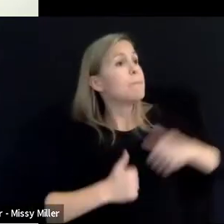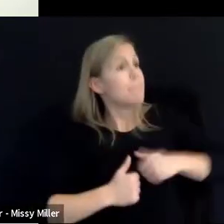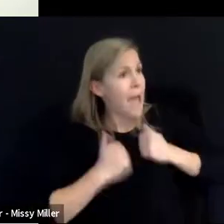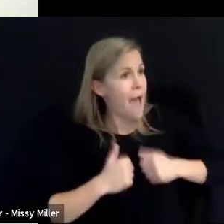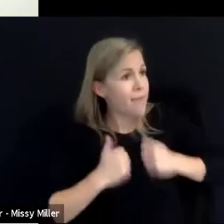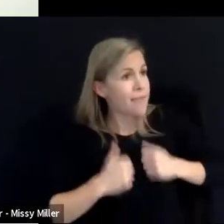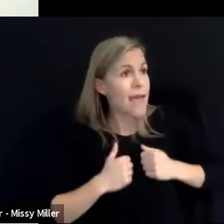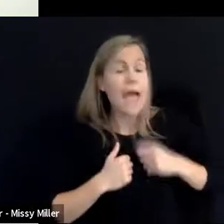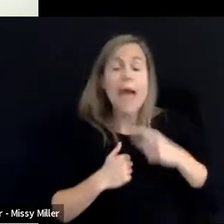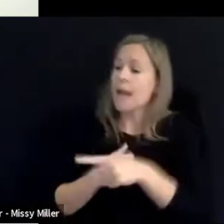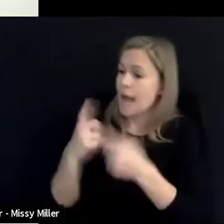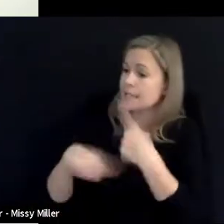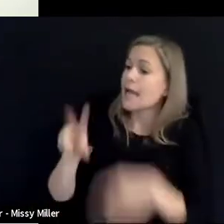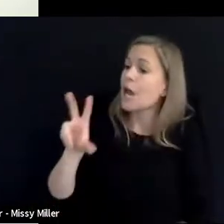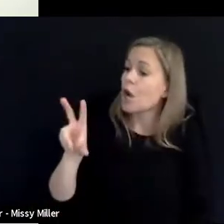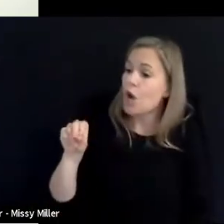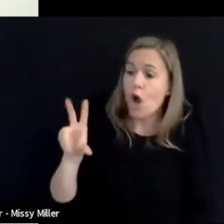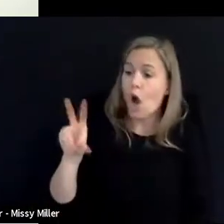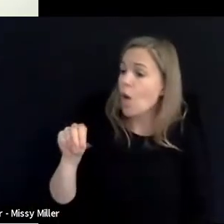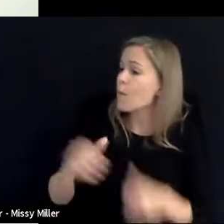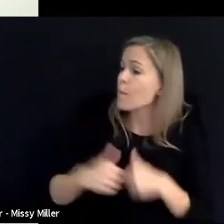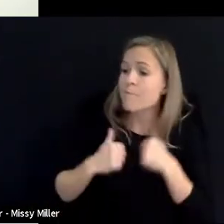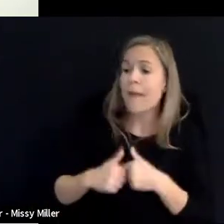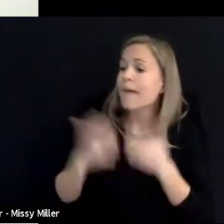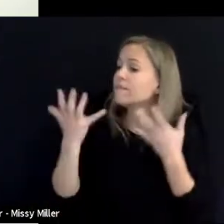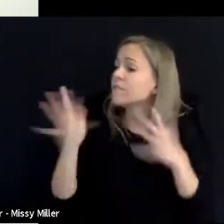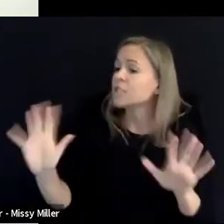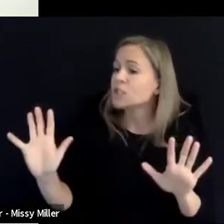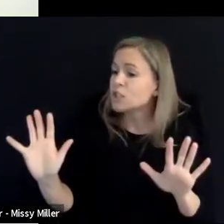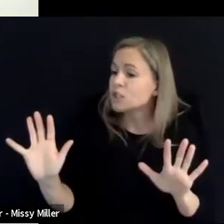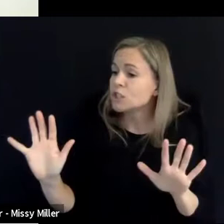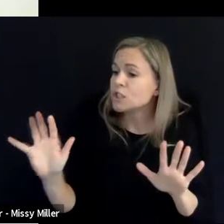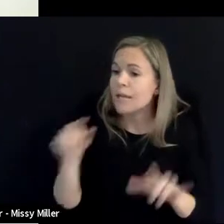and I signed no bath, finished. And he turned around and walked out.